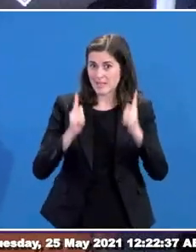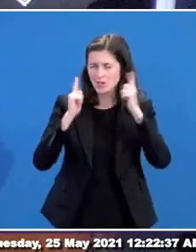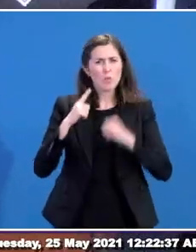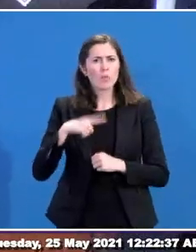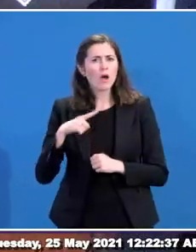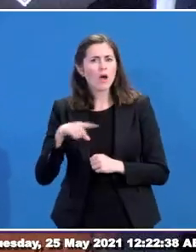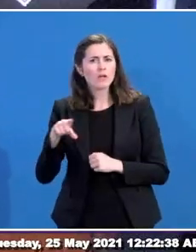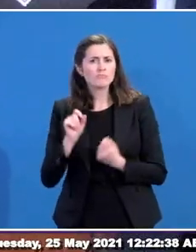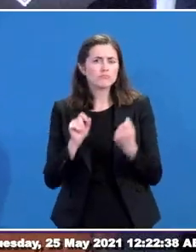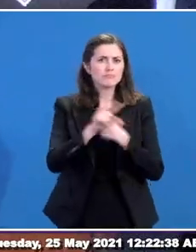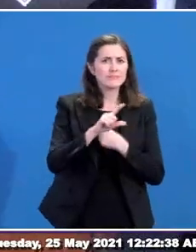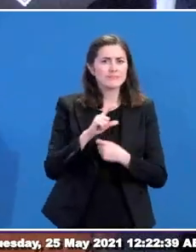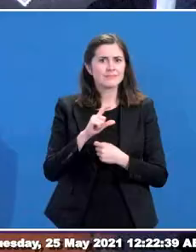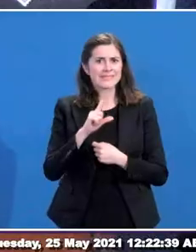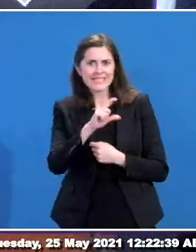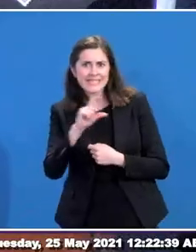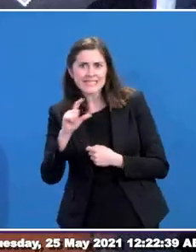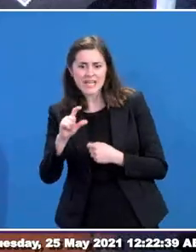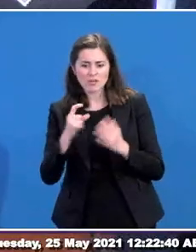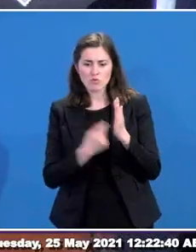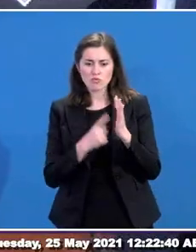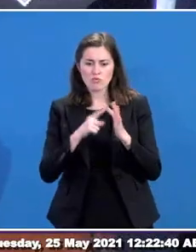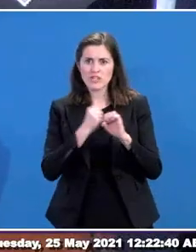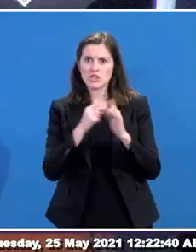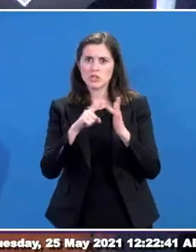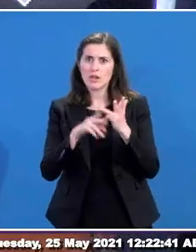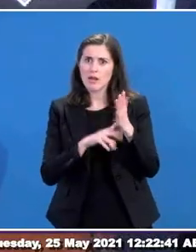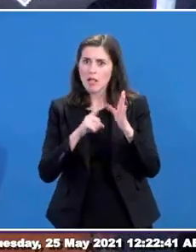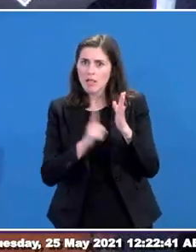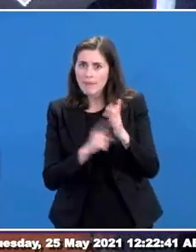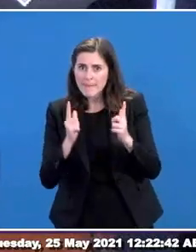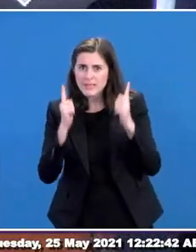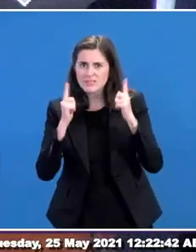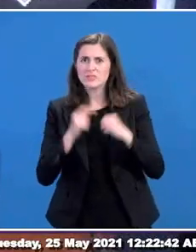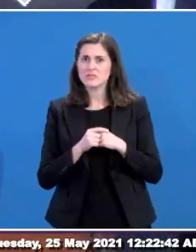Was it because you wanted to notify SP1's supervisor?